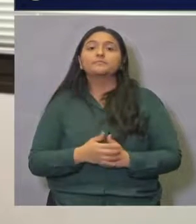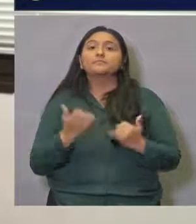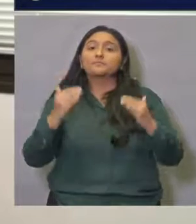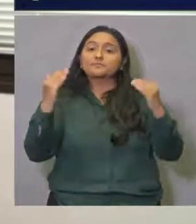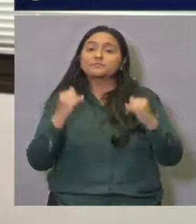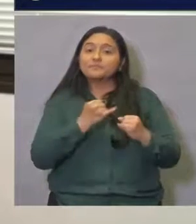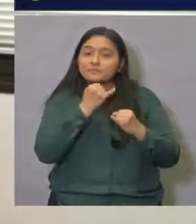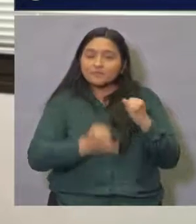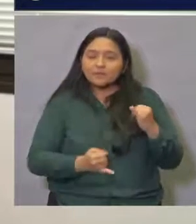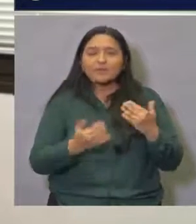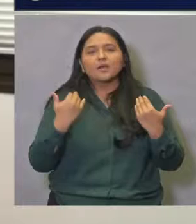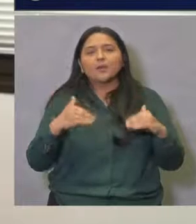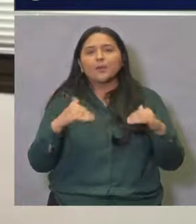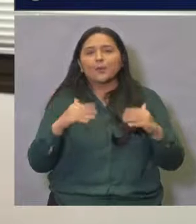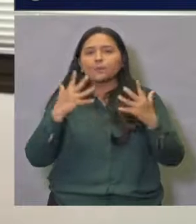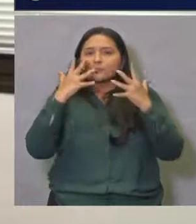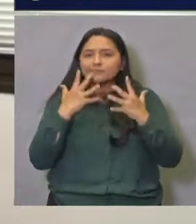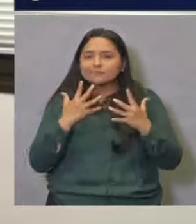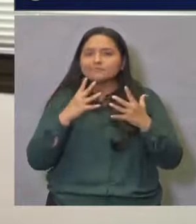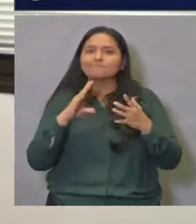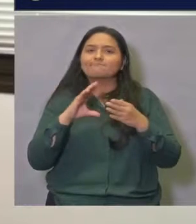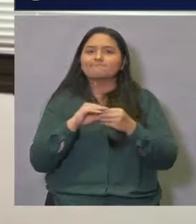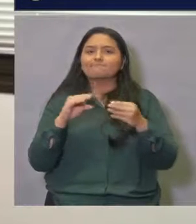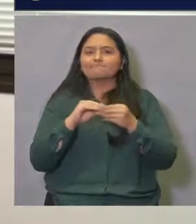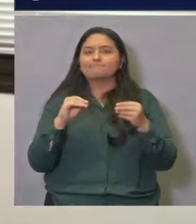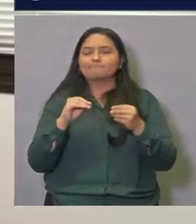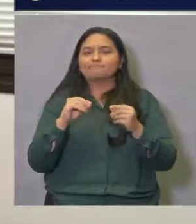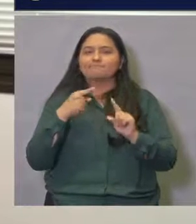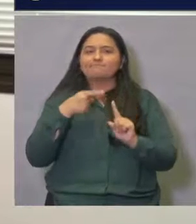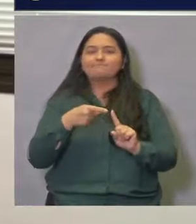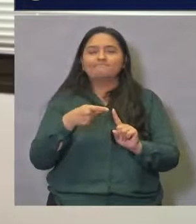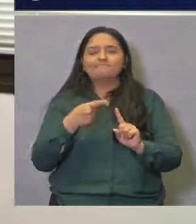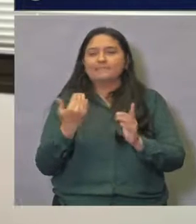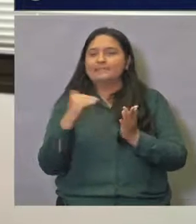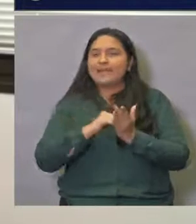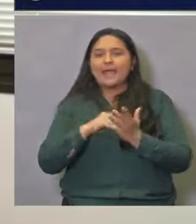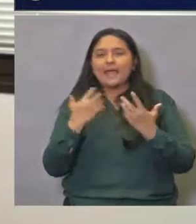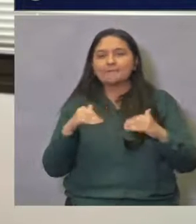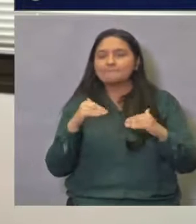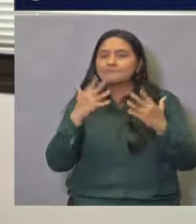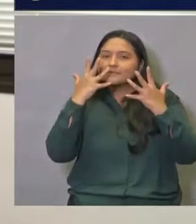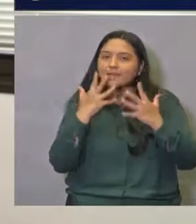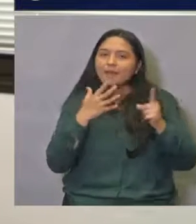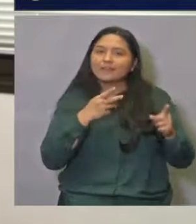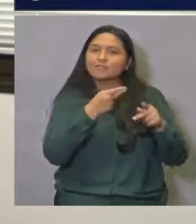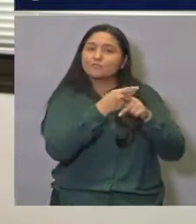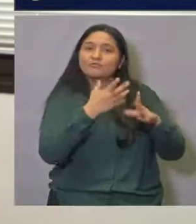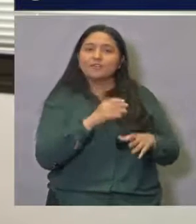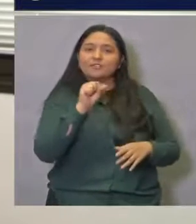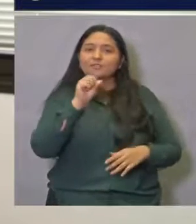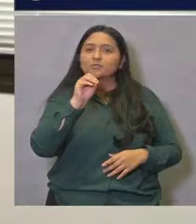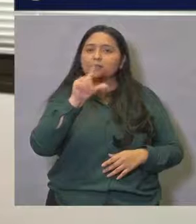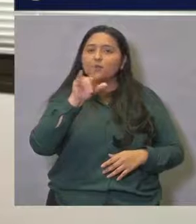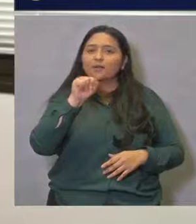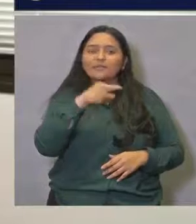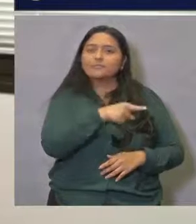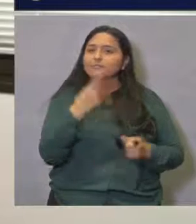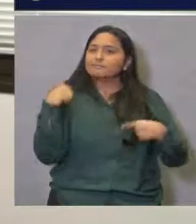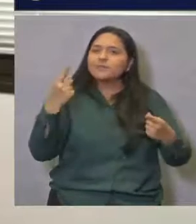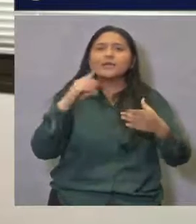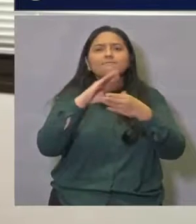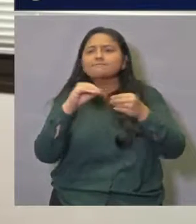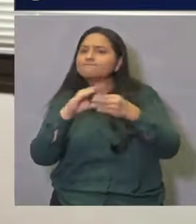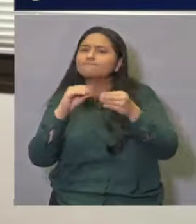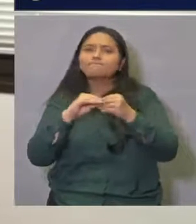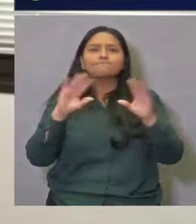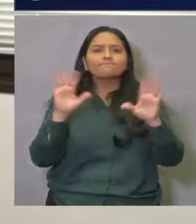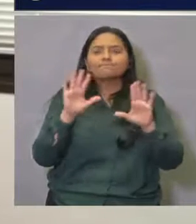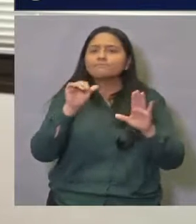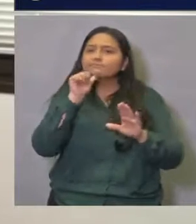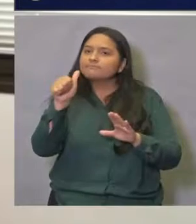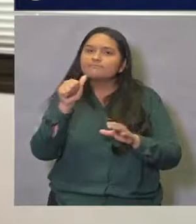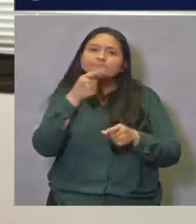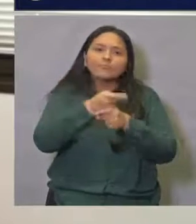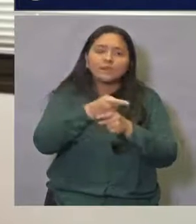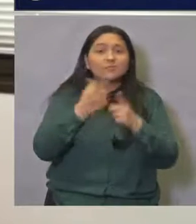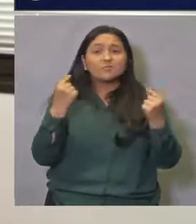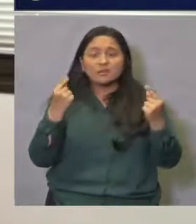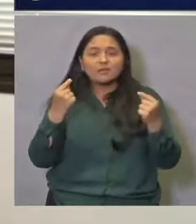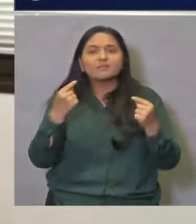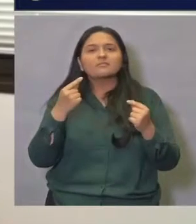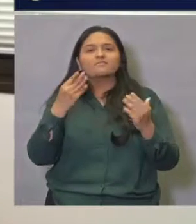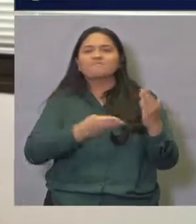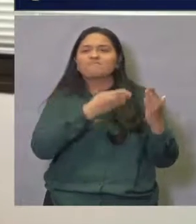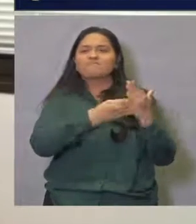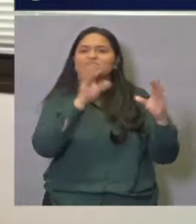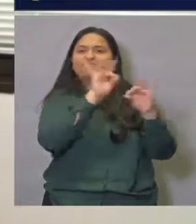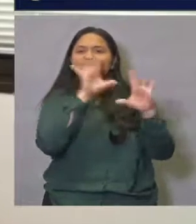NÚMERO QUE APARECE EN PANTALLA.